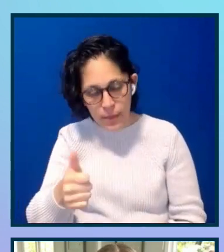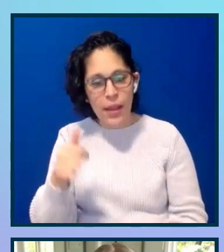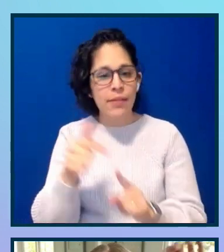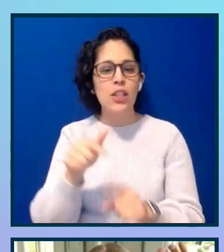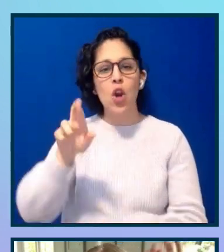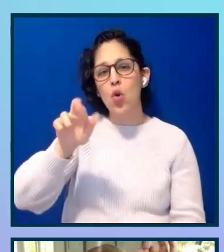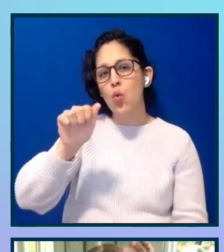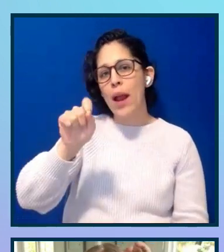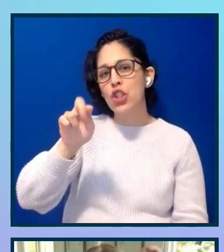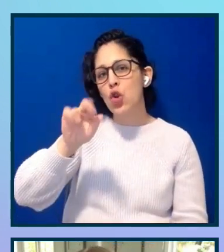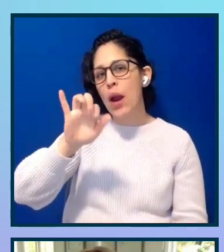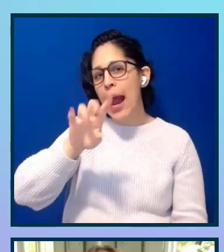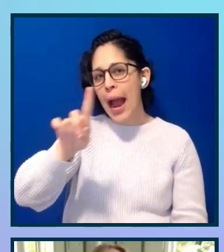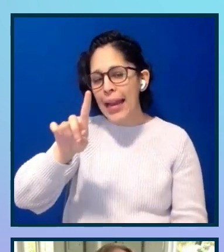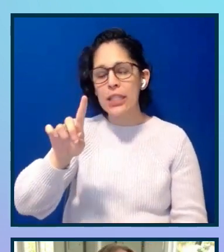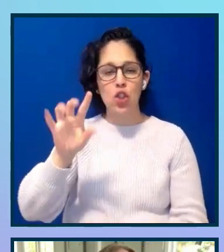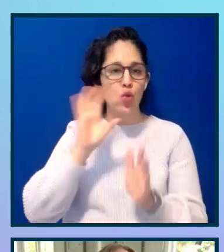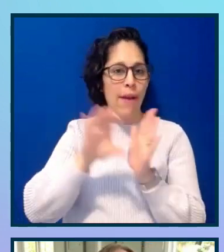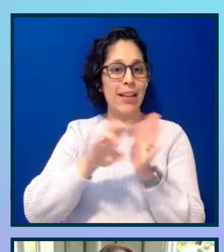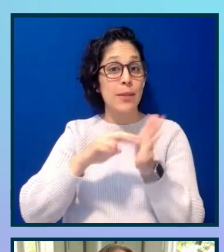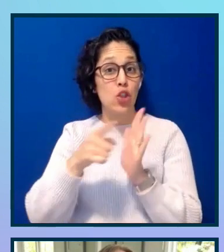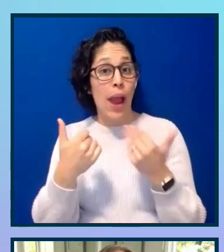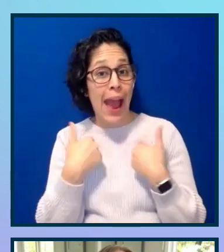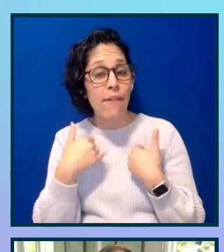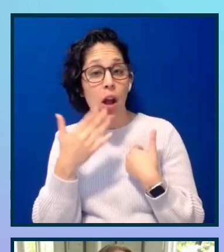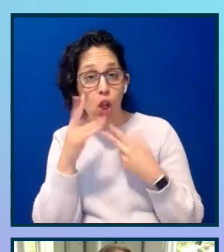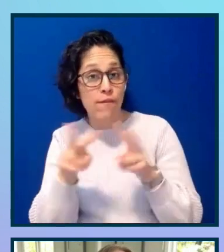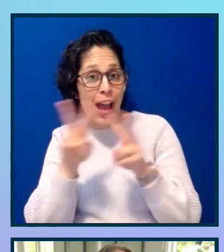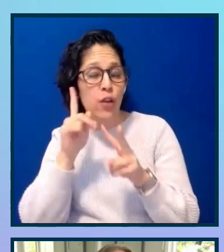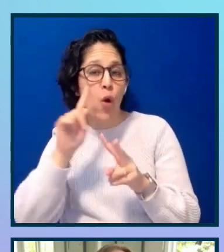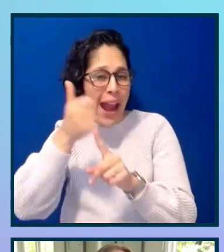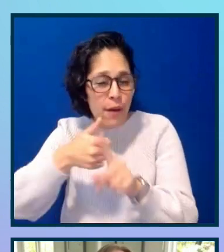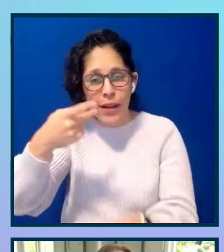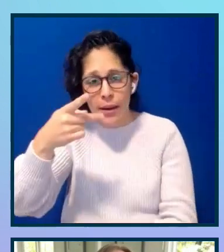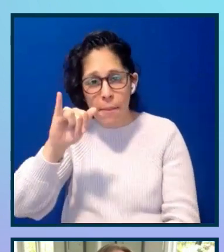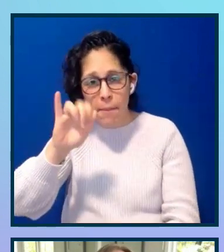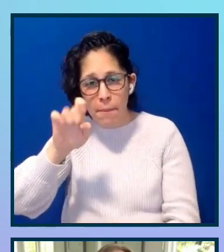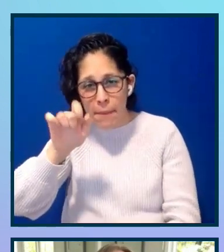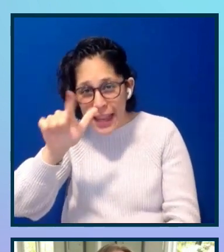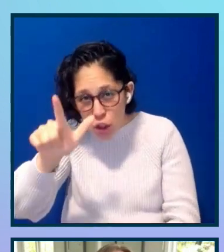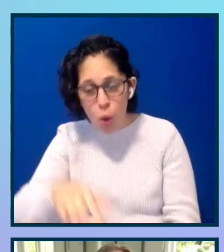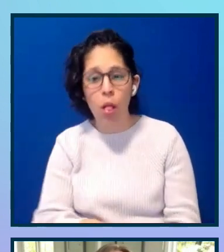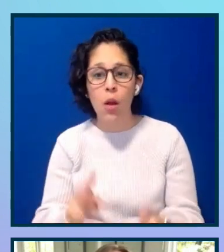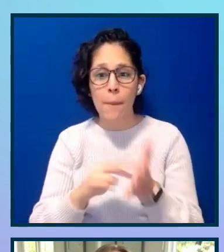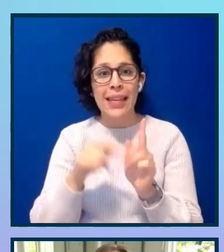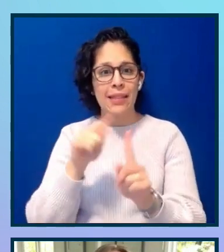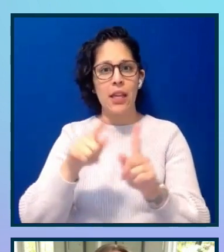which is where you have a color value for every pixel, and so this starts to vastly open up the world of possibility